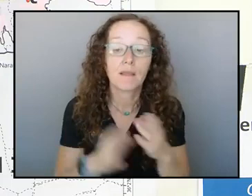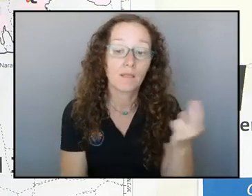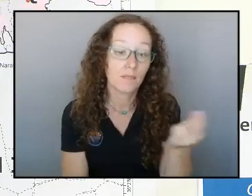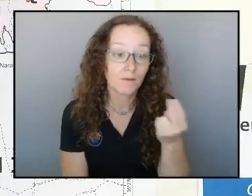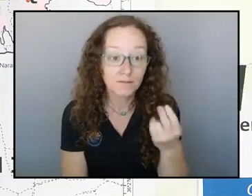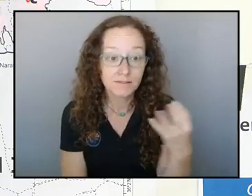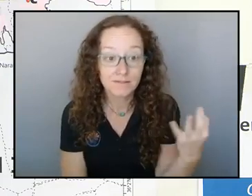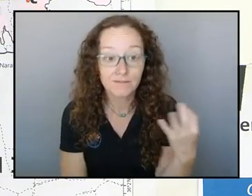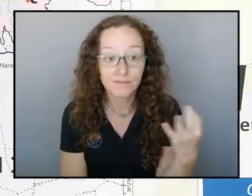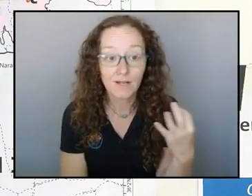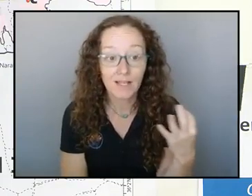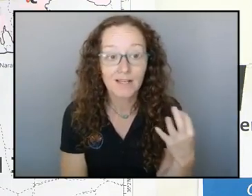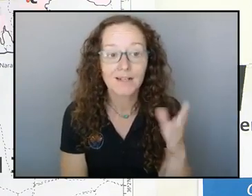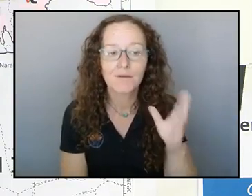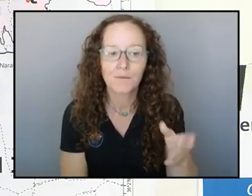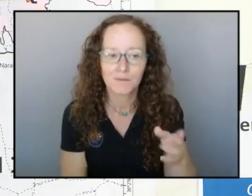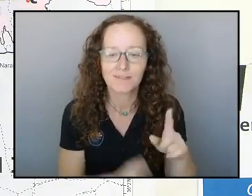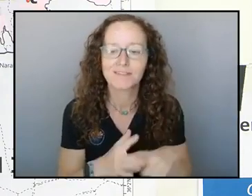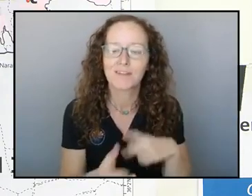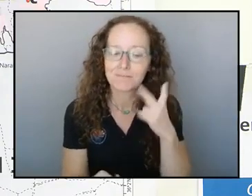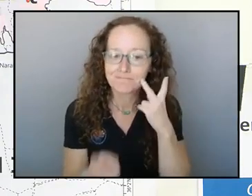when we're going to start to see a bit of a pattern change.